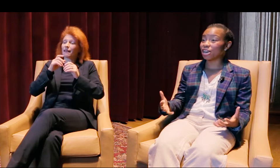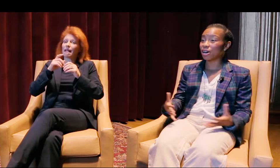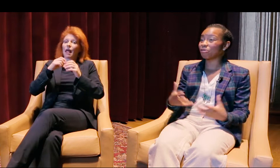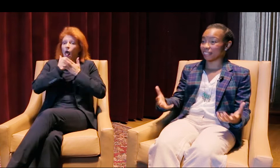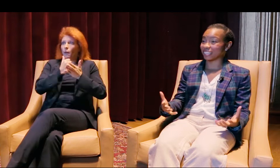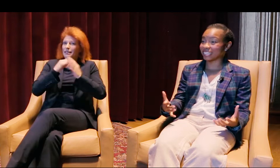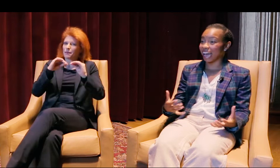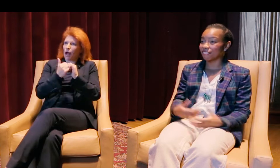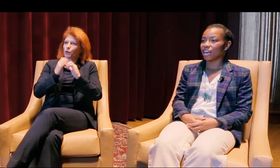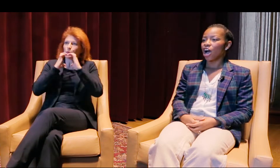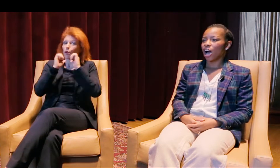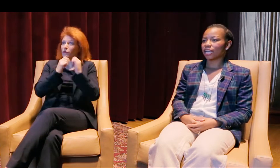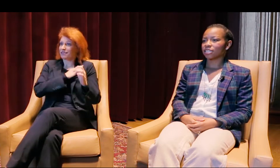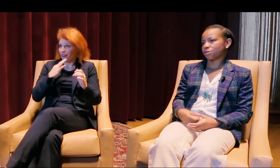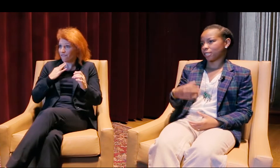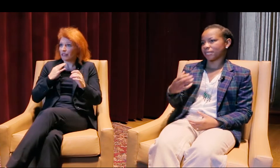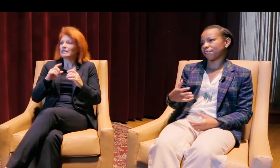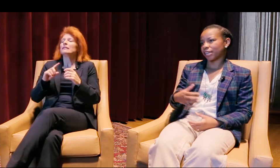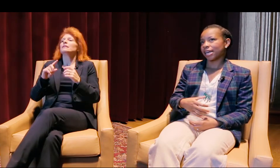with their staff on specific strategies